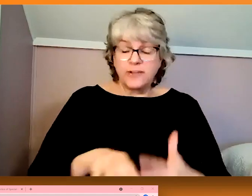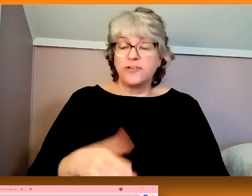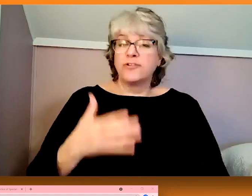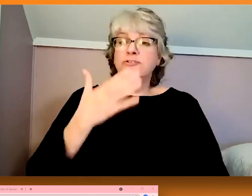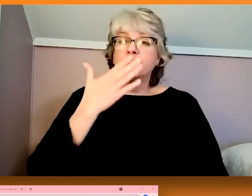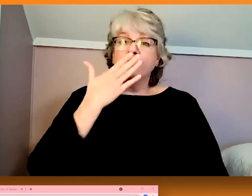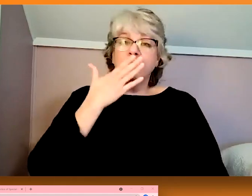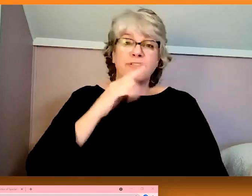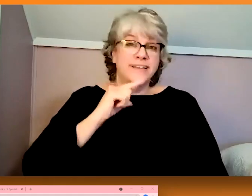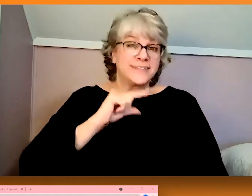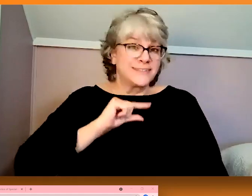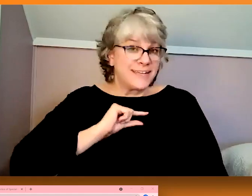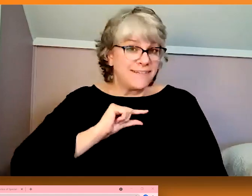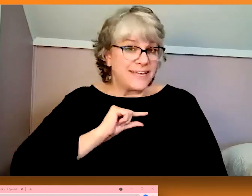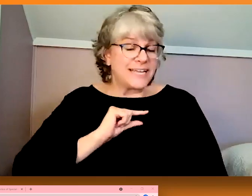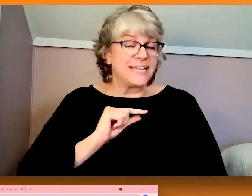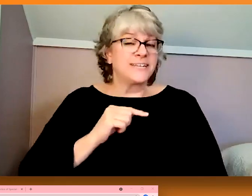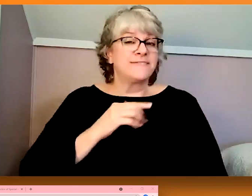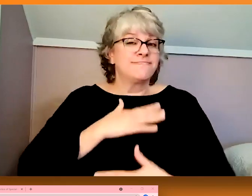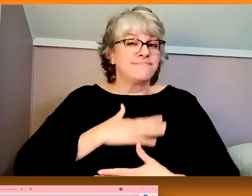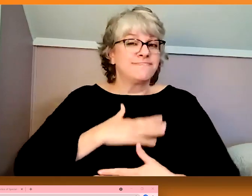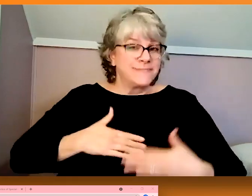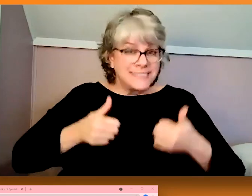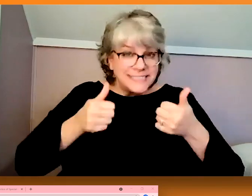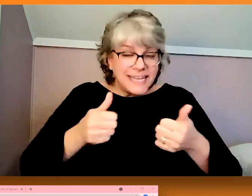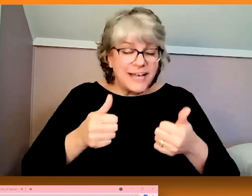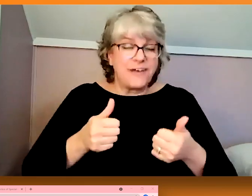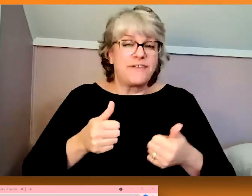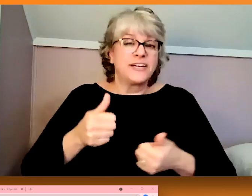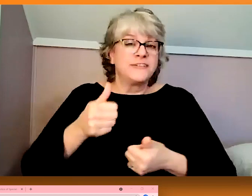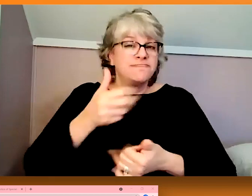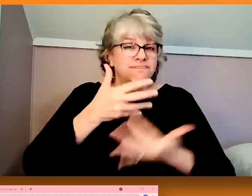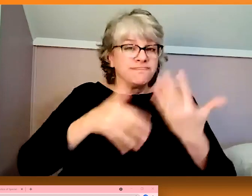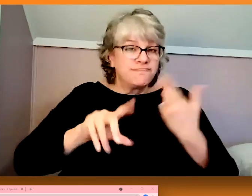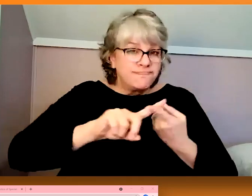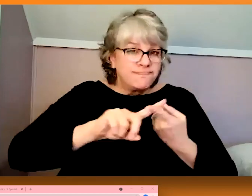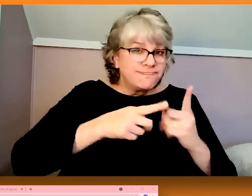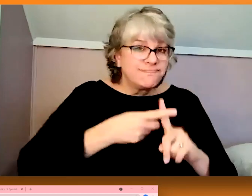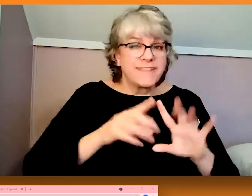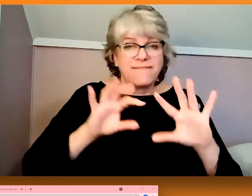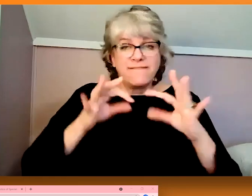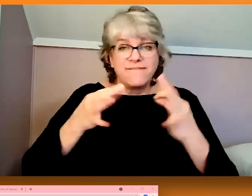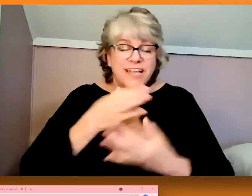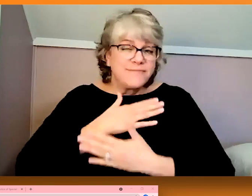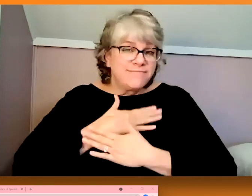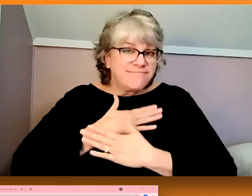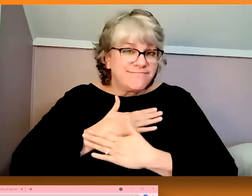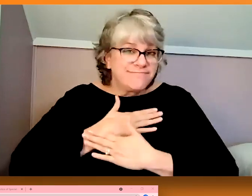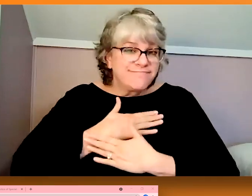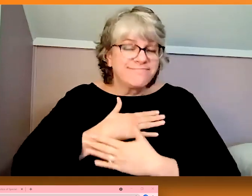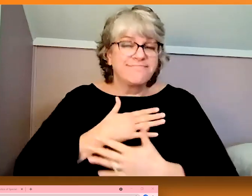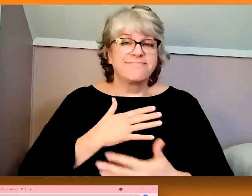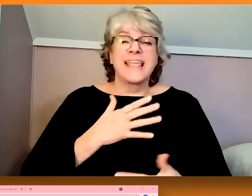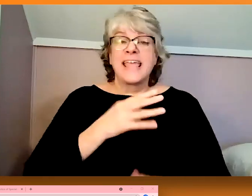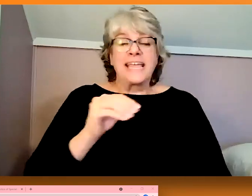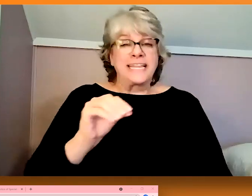I hope everybody has time with friends and family, and not to scare anybody.